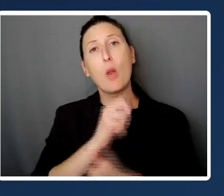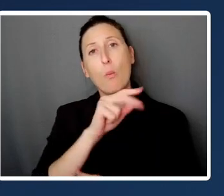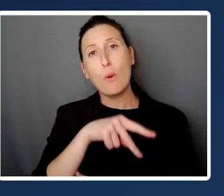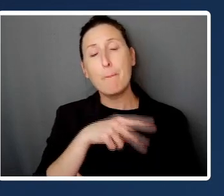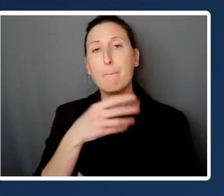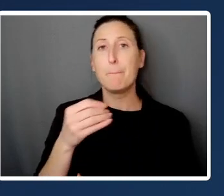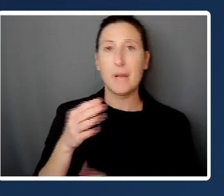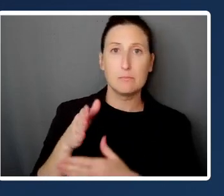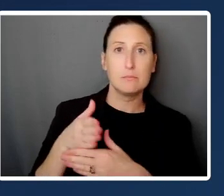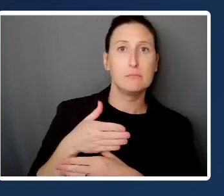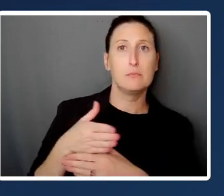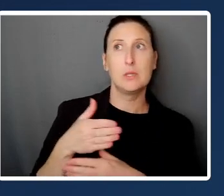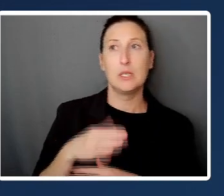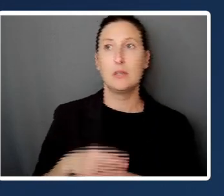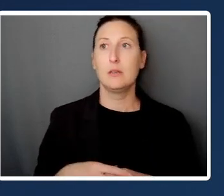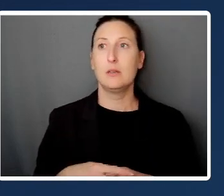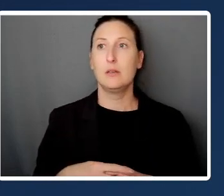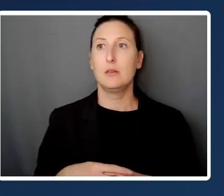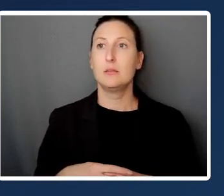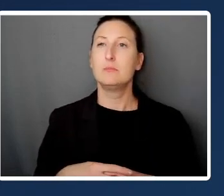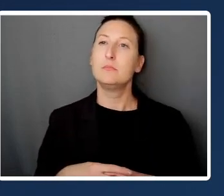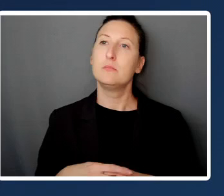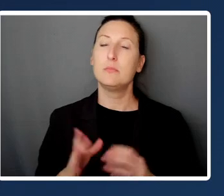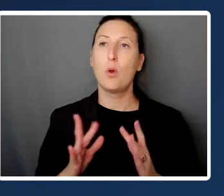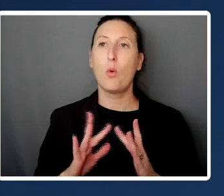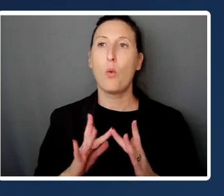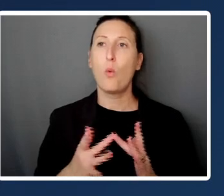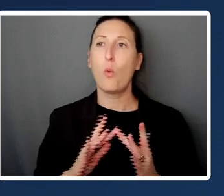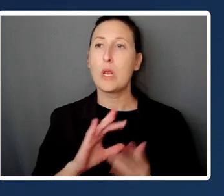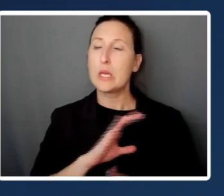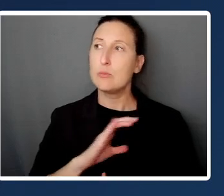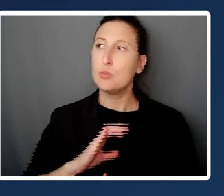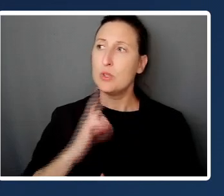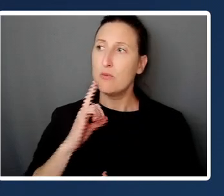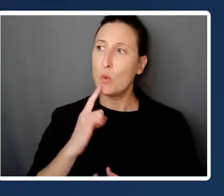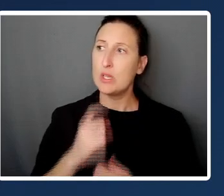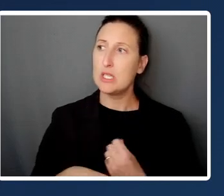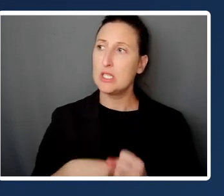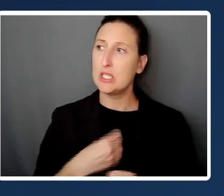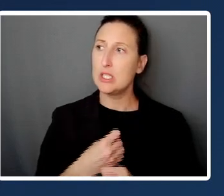community for the YIRA project, but that would be a good idea, actually. You have,